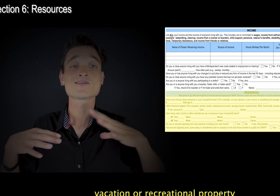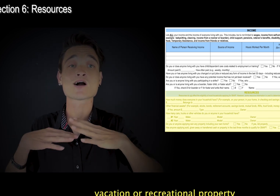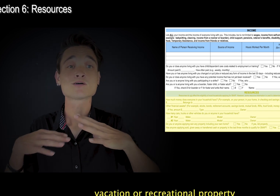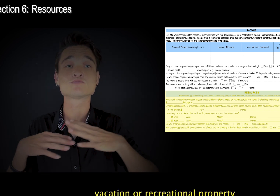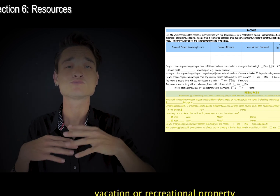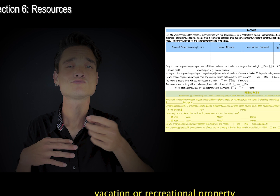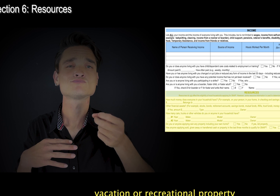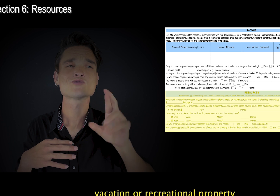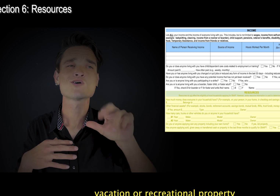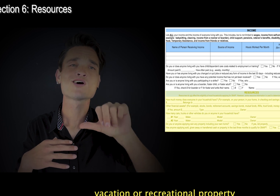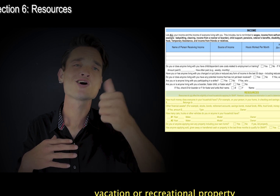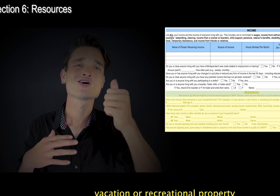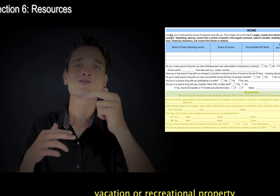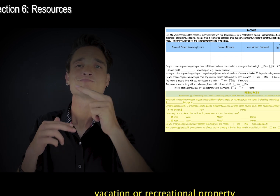vacation or recreational property